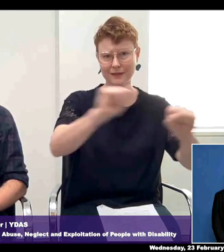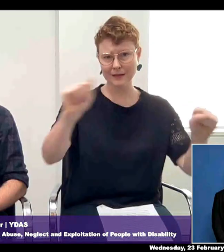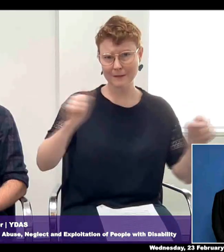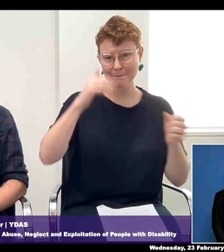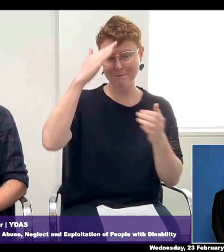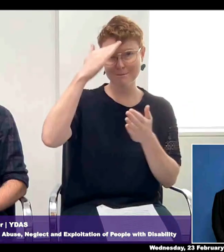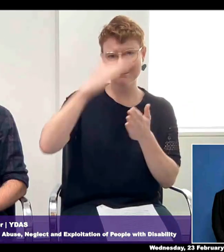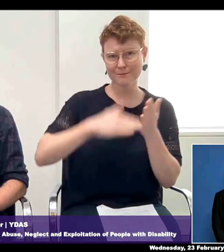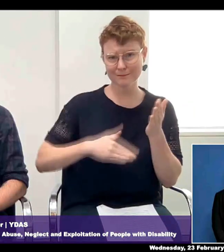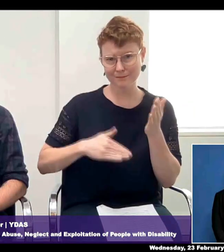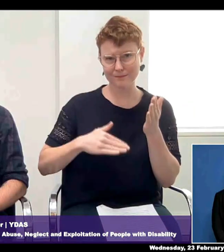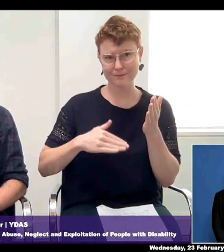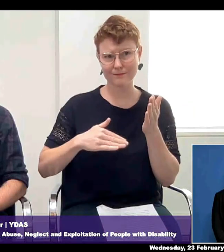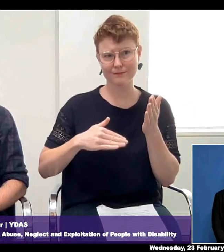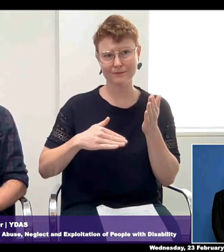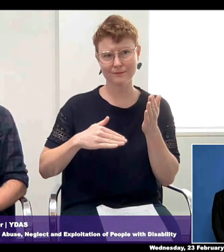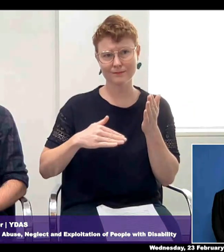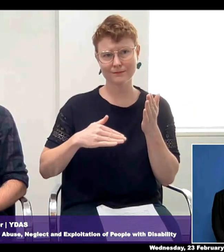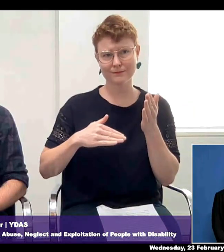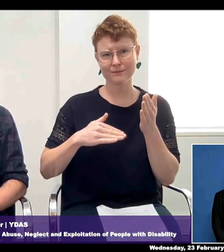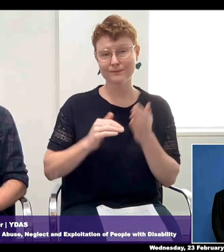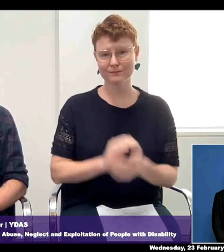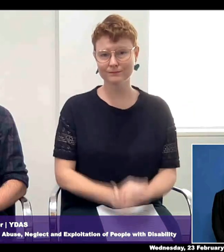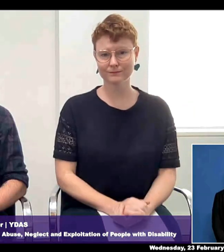people and we hear various instances of their experiences.